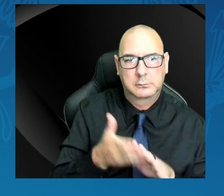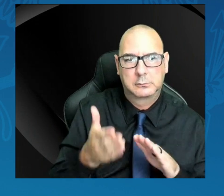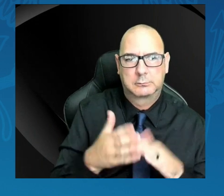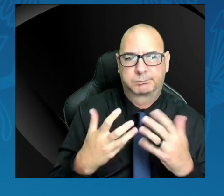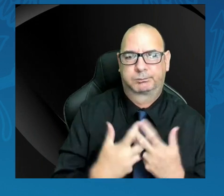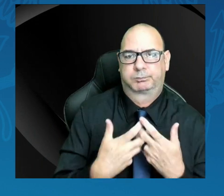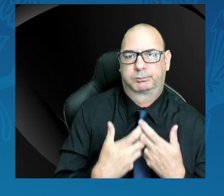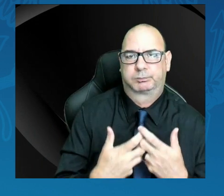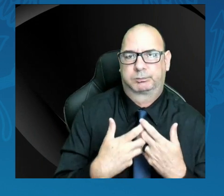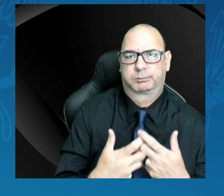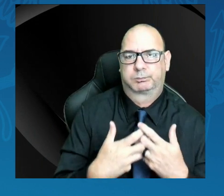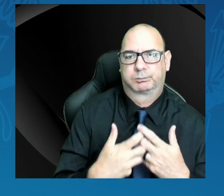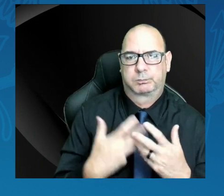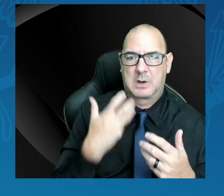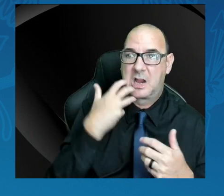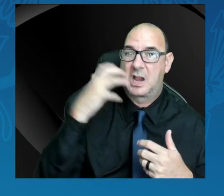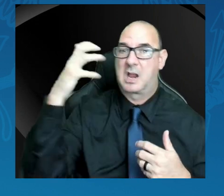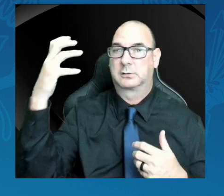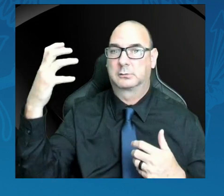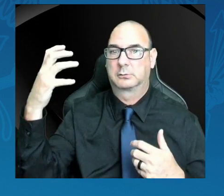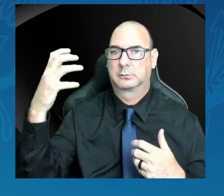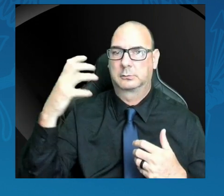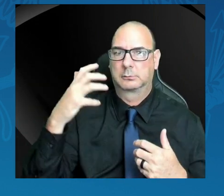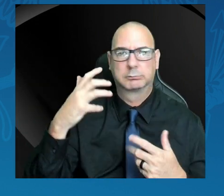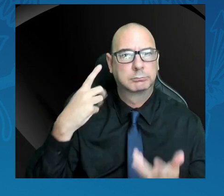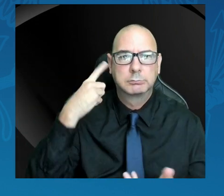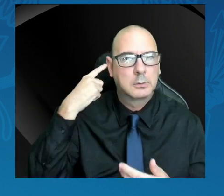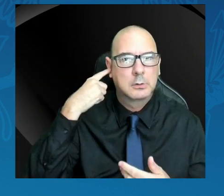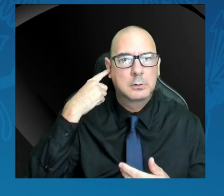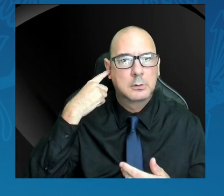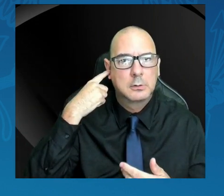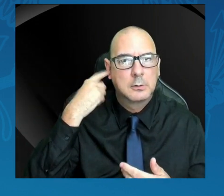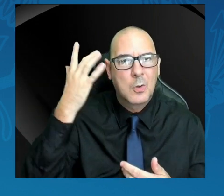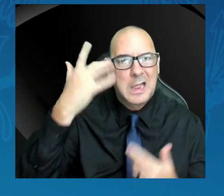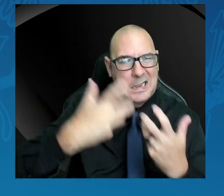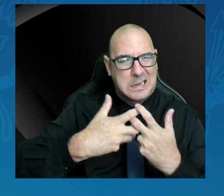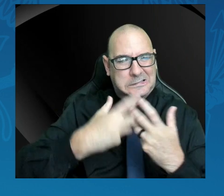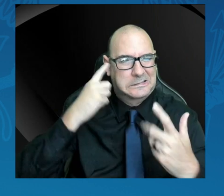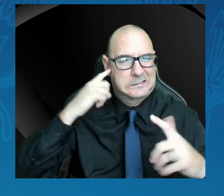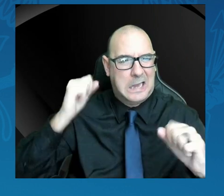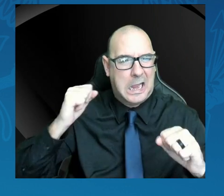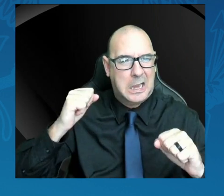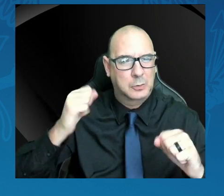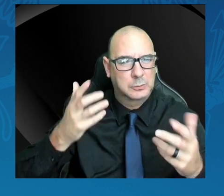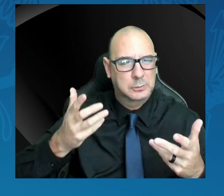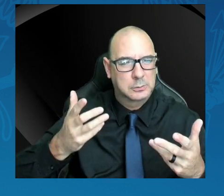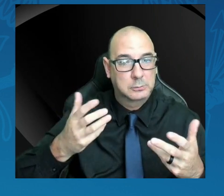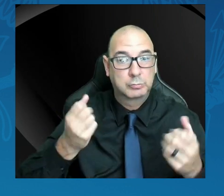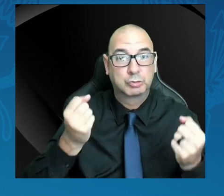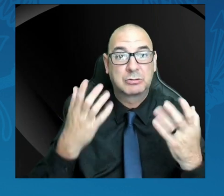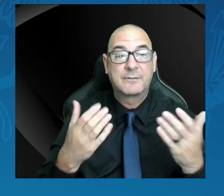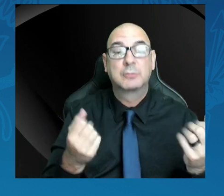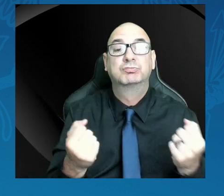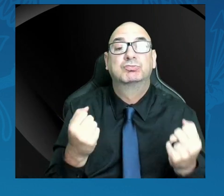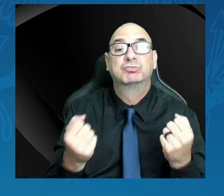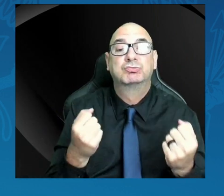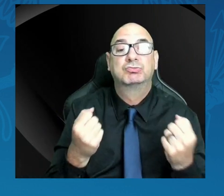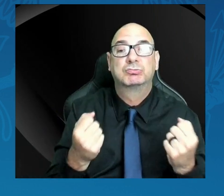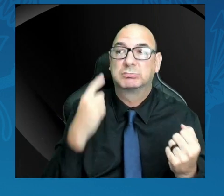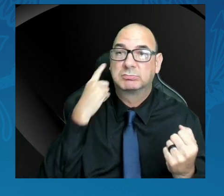Now, I've spoken to a number of drivers, for example, who have recently switched to electric busses, and they stressed the importance of a quiet engine.